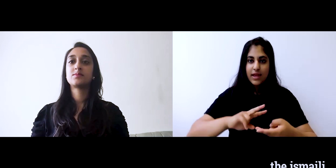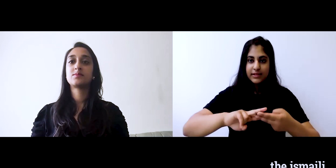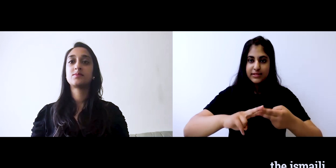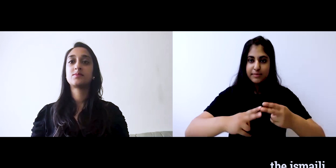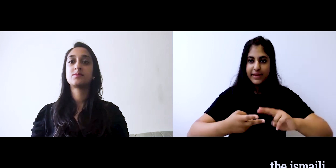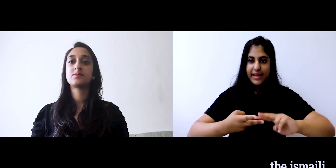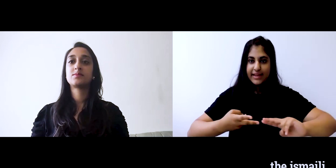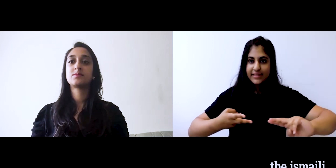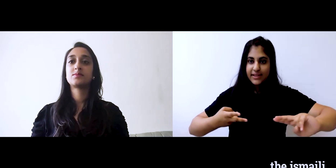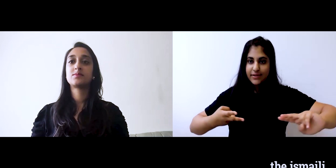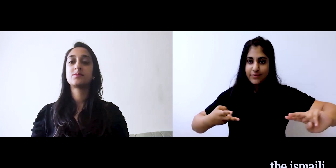Spaghetti